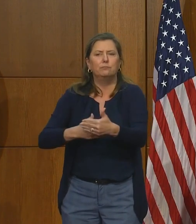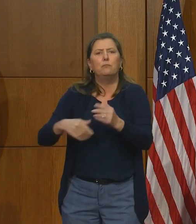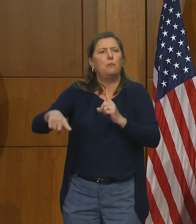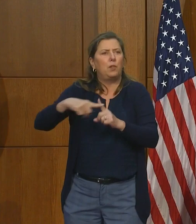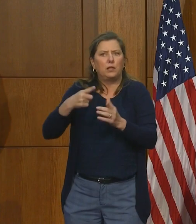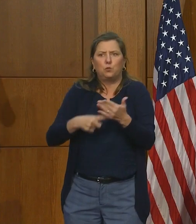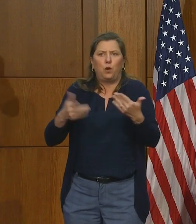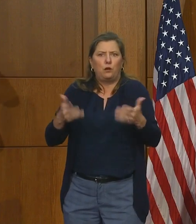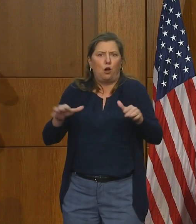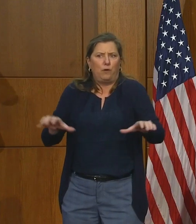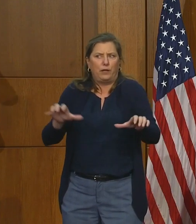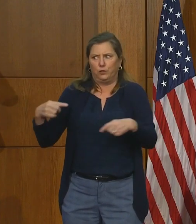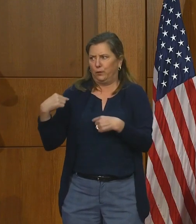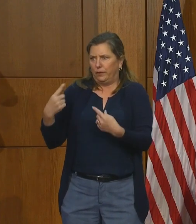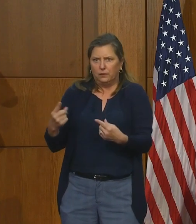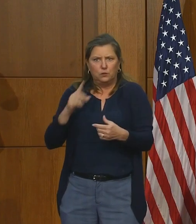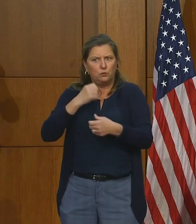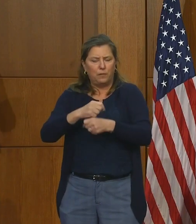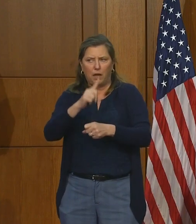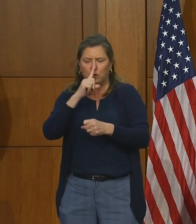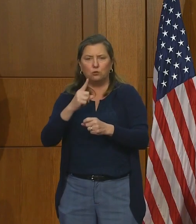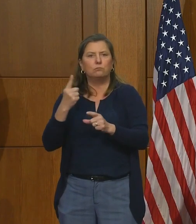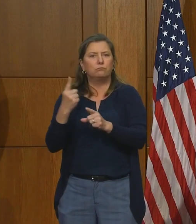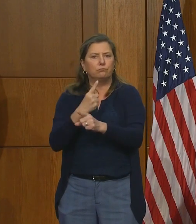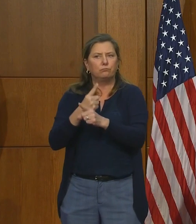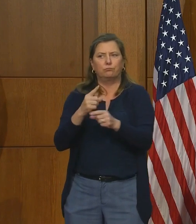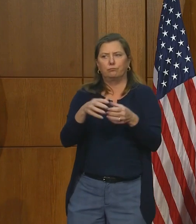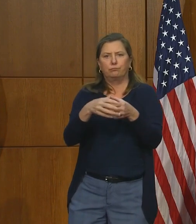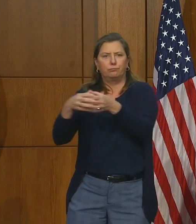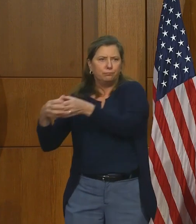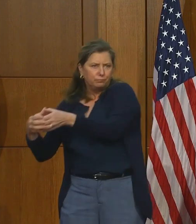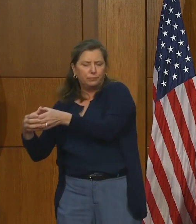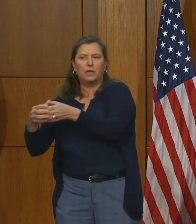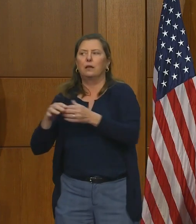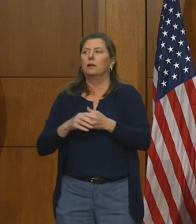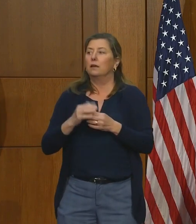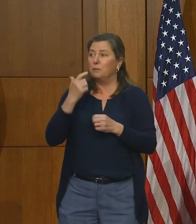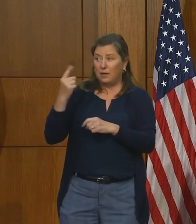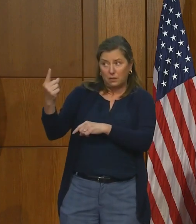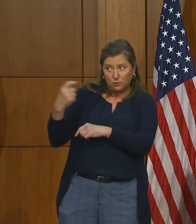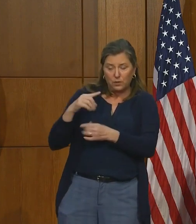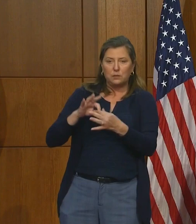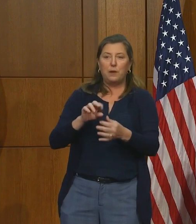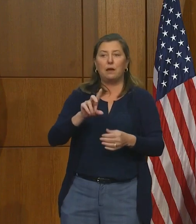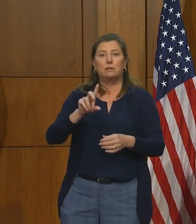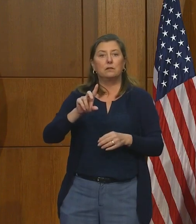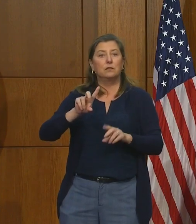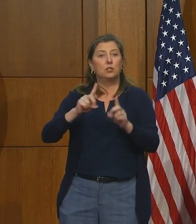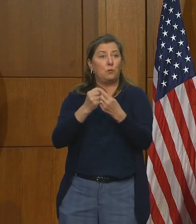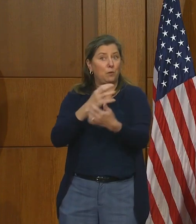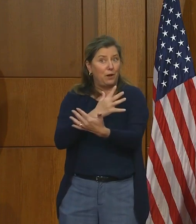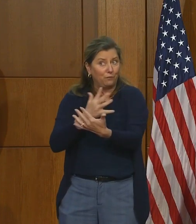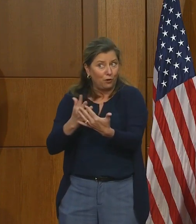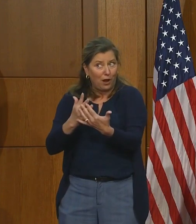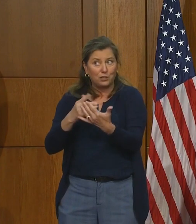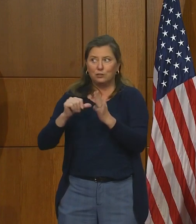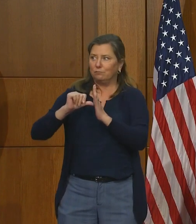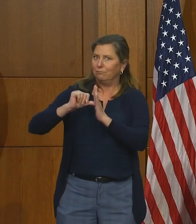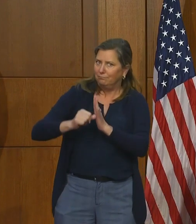THAT THEY CAN TAKE THE NECESSARY STEPS. IN ADDITION TO WHAT THEY ALREADY DOING TO ENSURE QUARANTINE IN IN SANDY